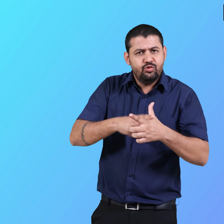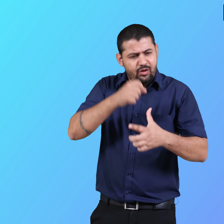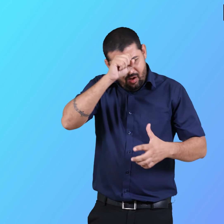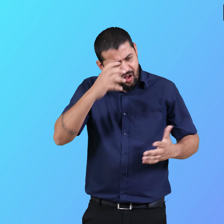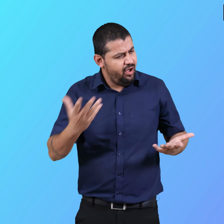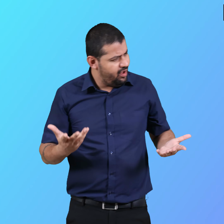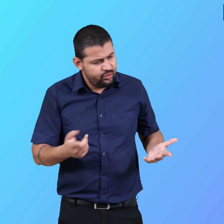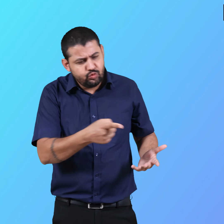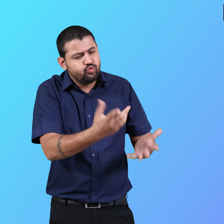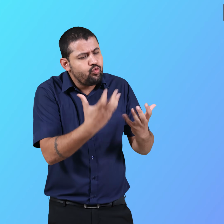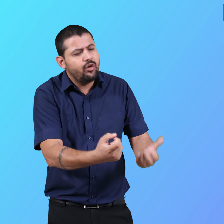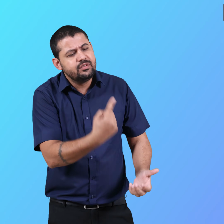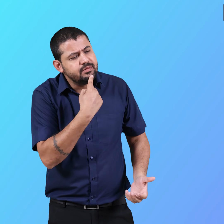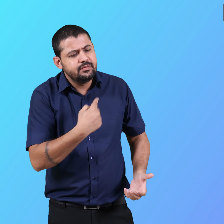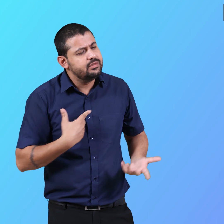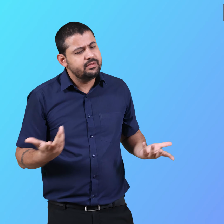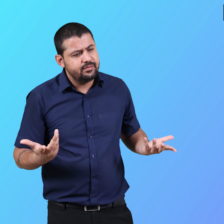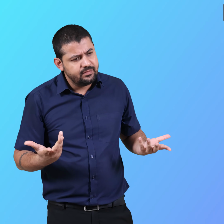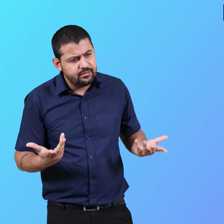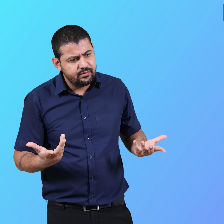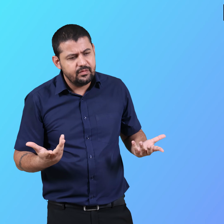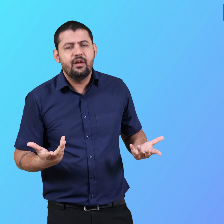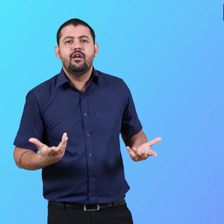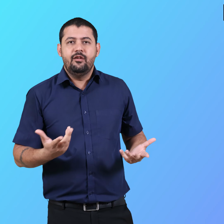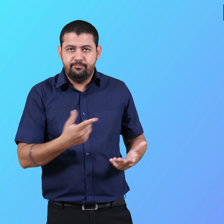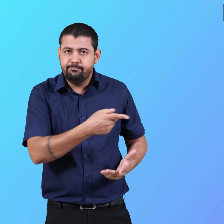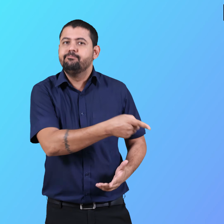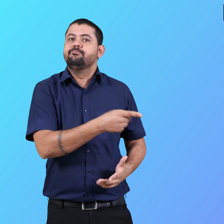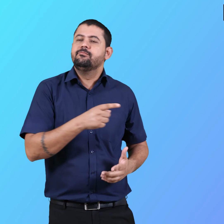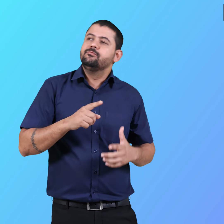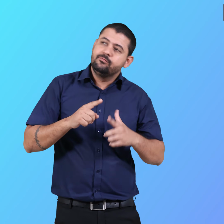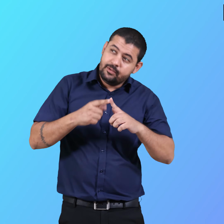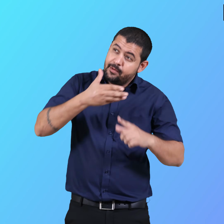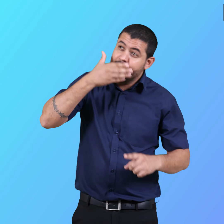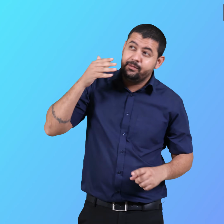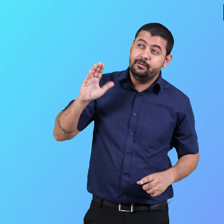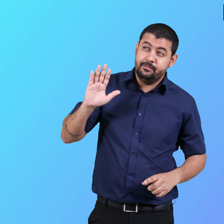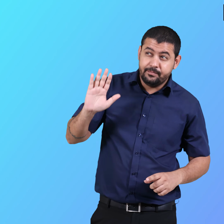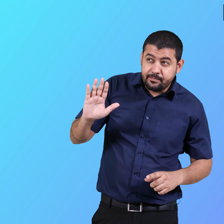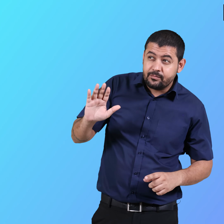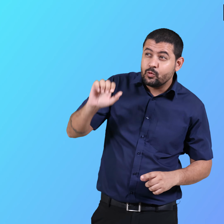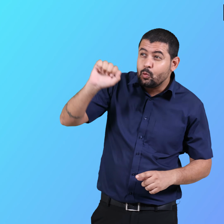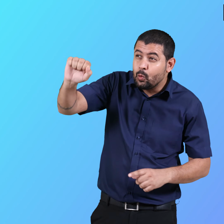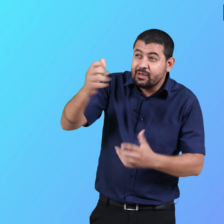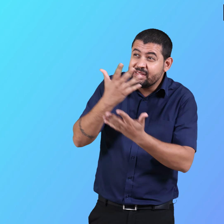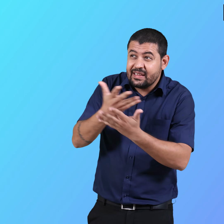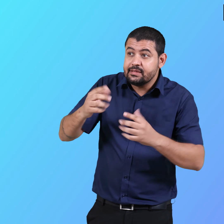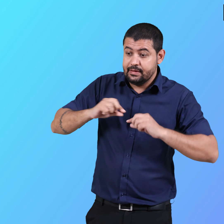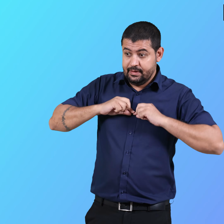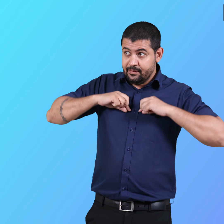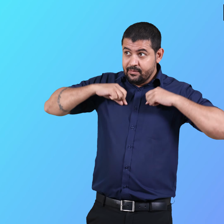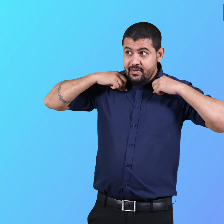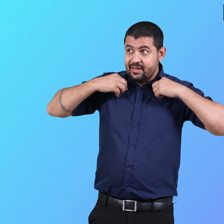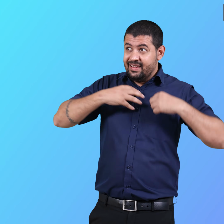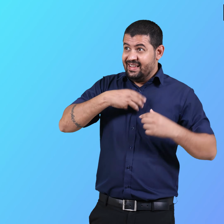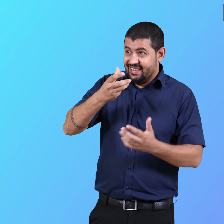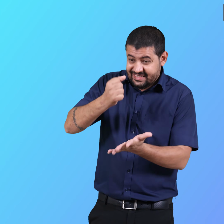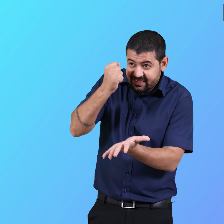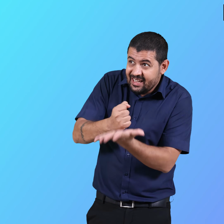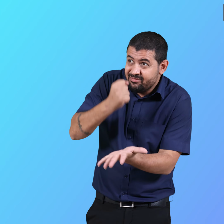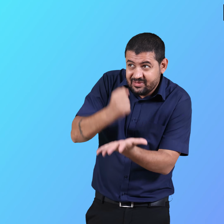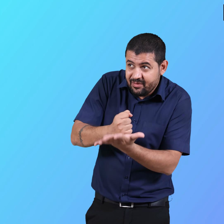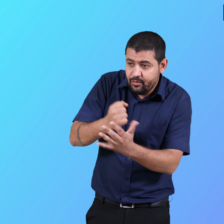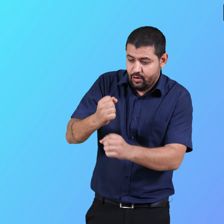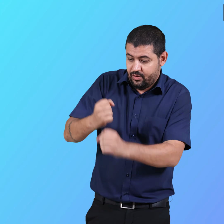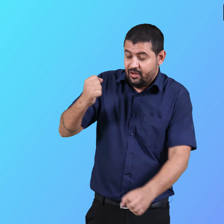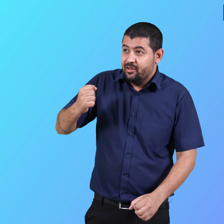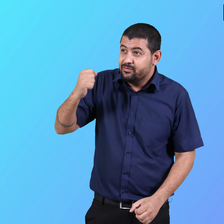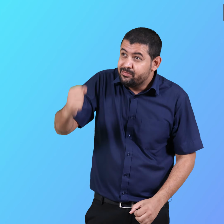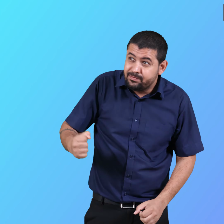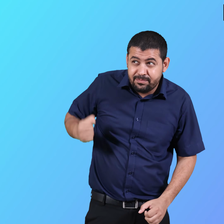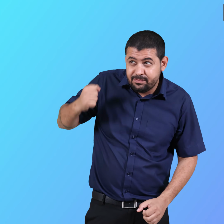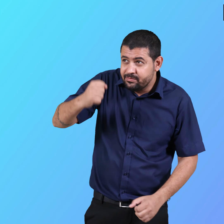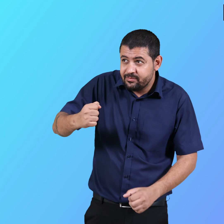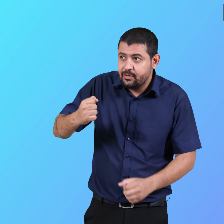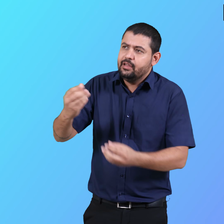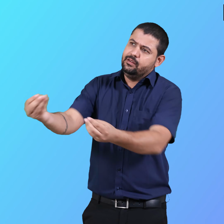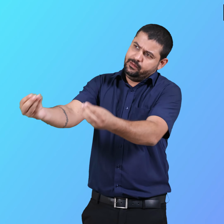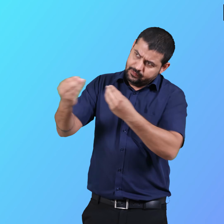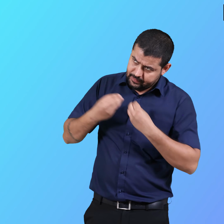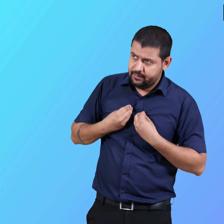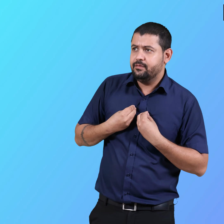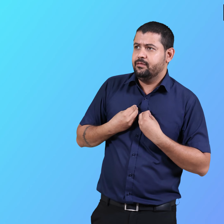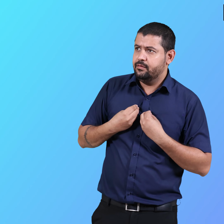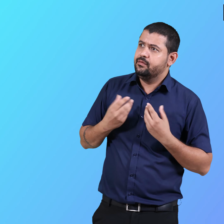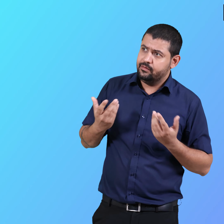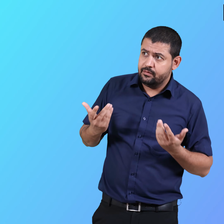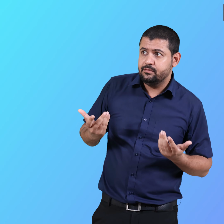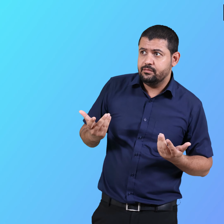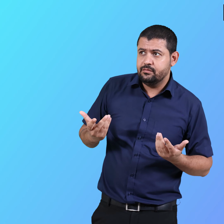Judah asked, “What shall I give you to keep until I send you the goat?” Tamar answered, “Give me your seal and its cord and your walking stick.”